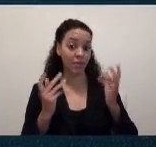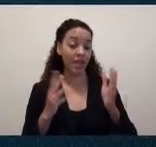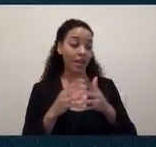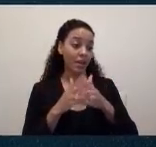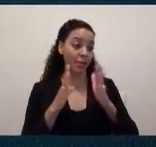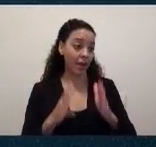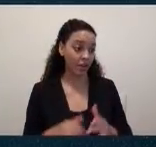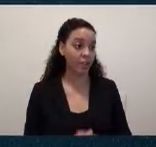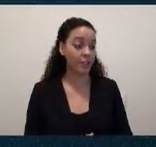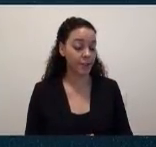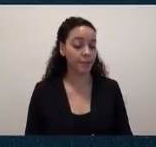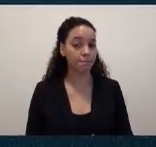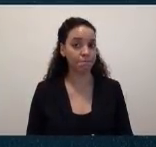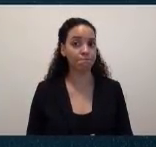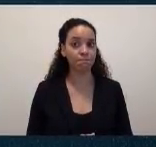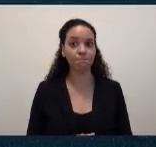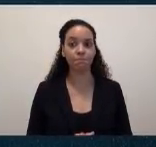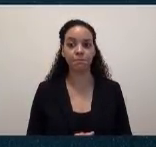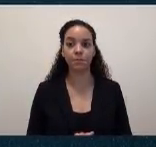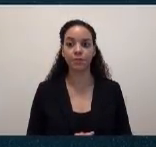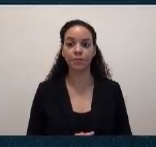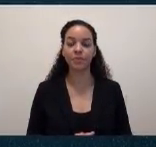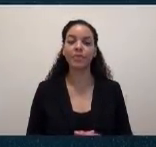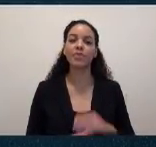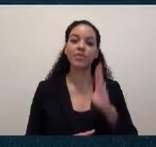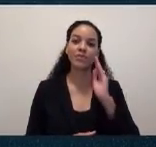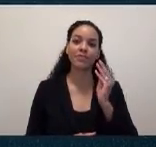And I will say this: The child tax credit,